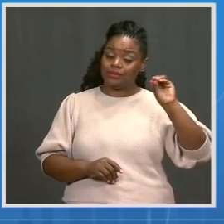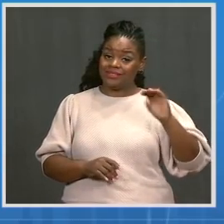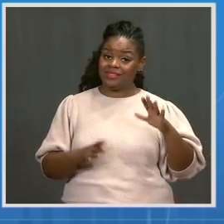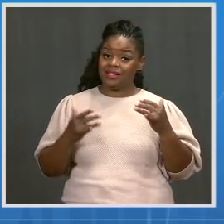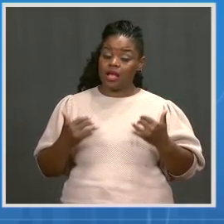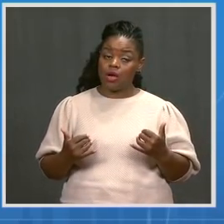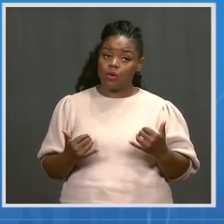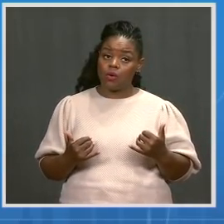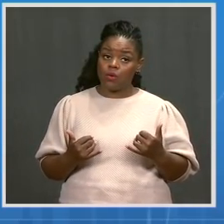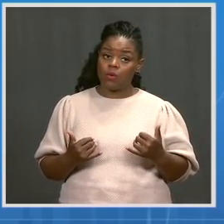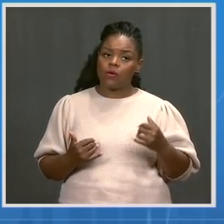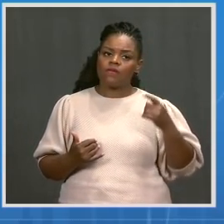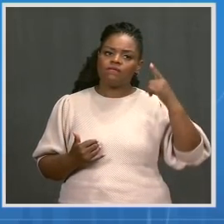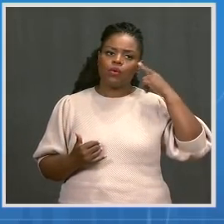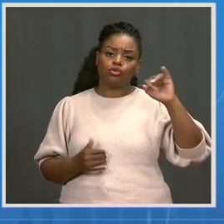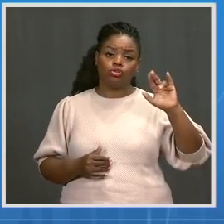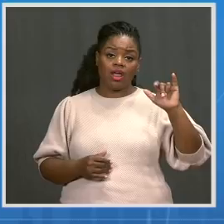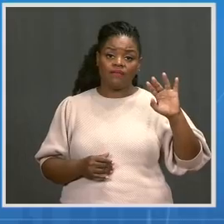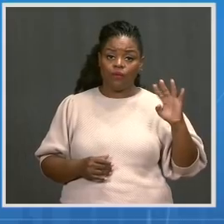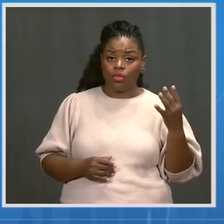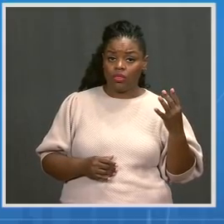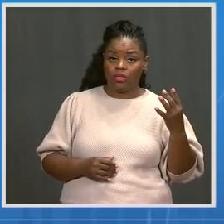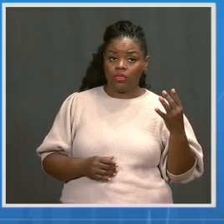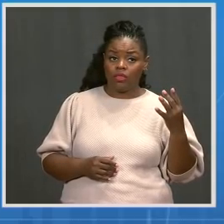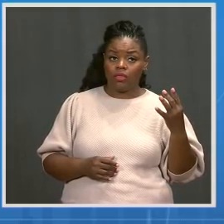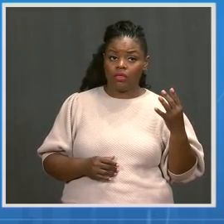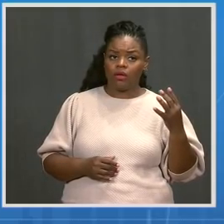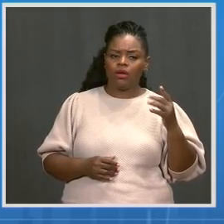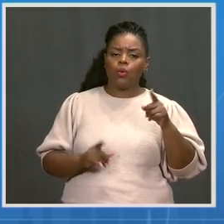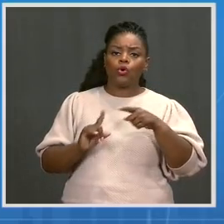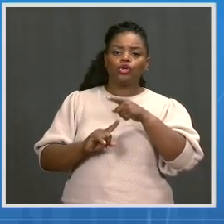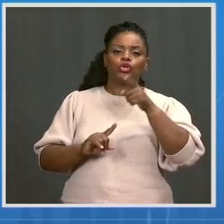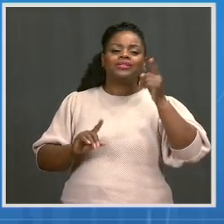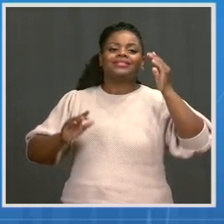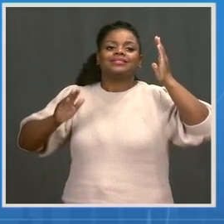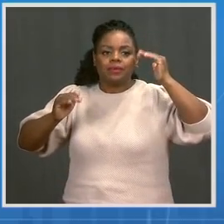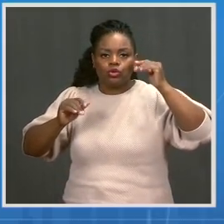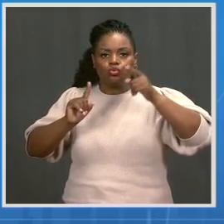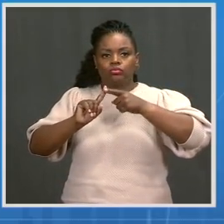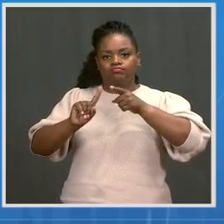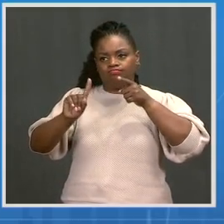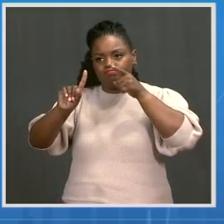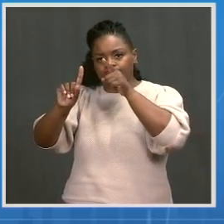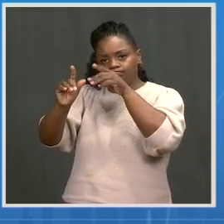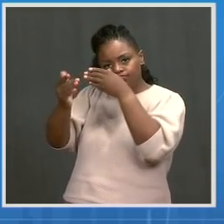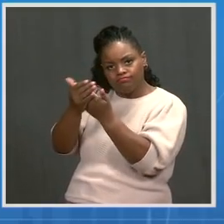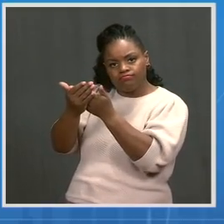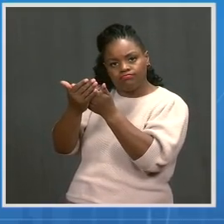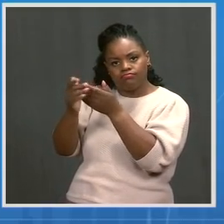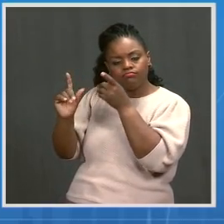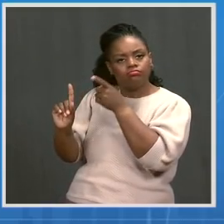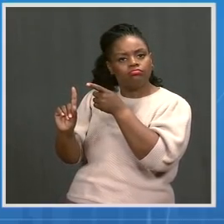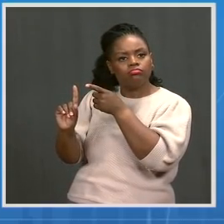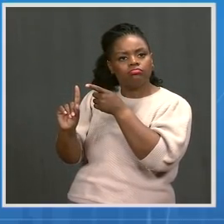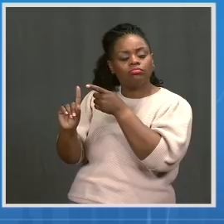can you say when you do expect to hit that goal? And then, secondly, I noticed there's been a lot of focus